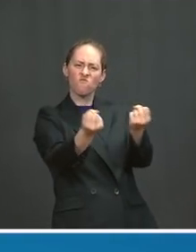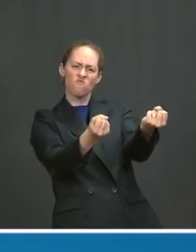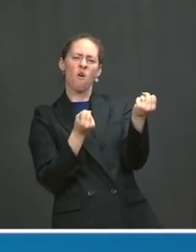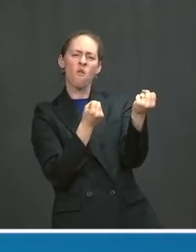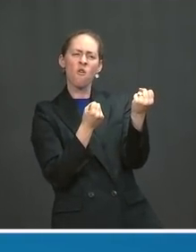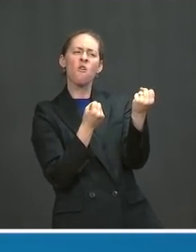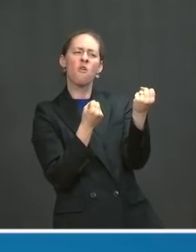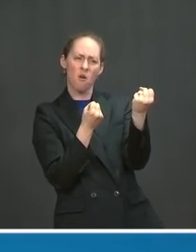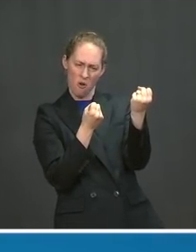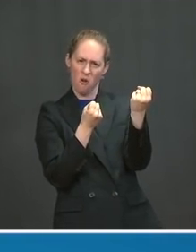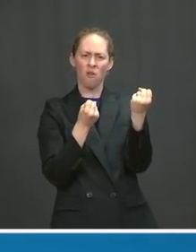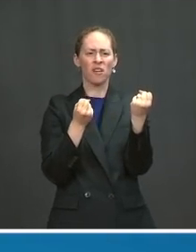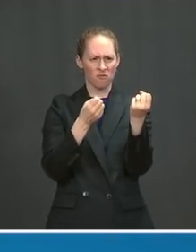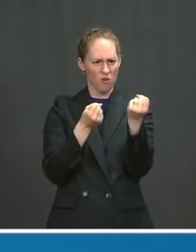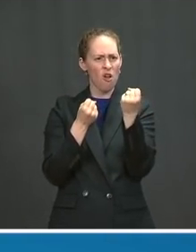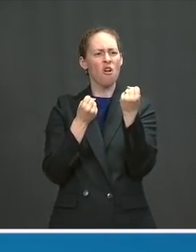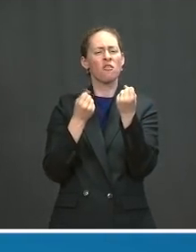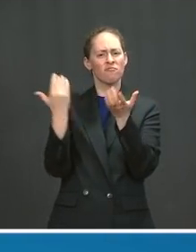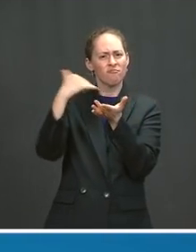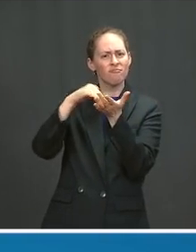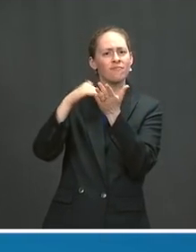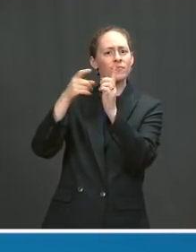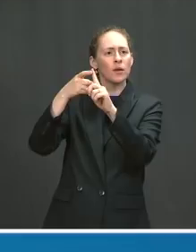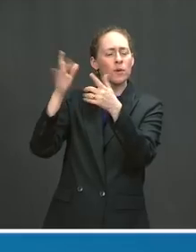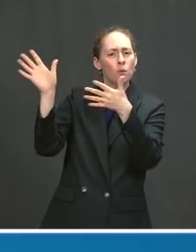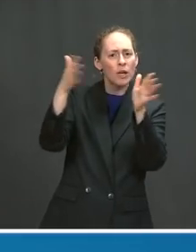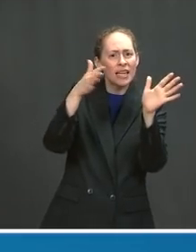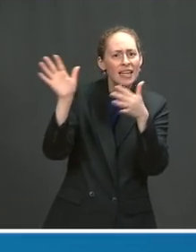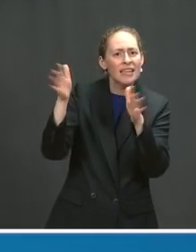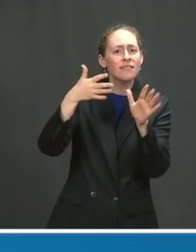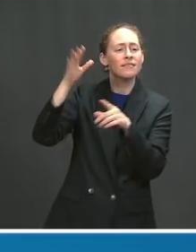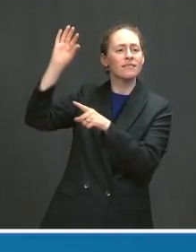and wind energy into combat power.